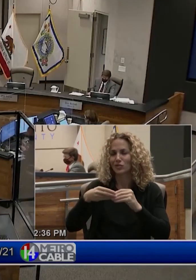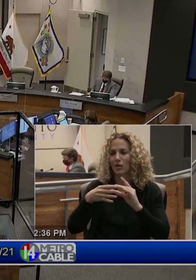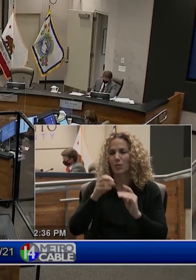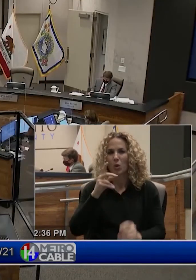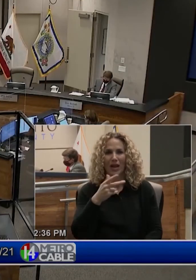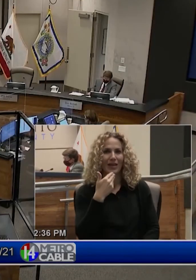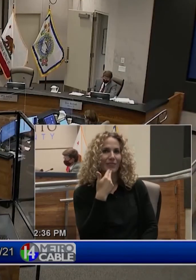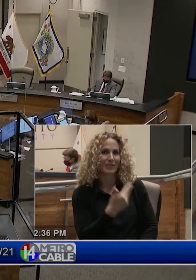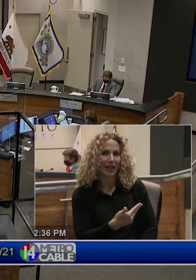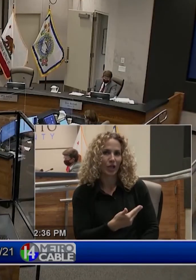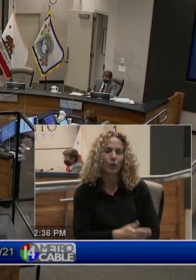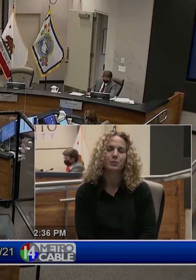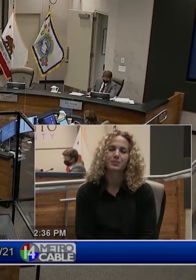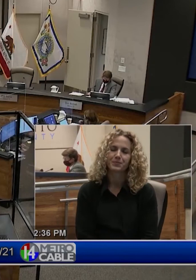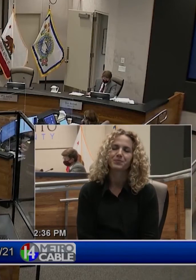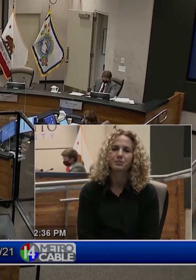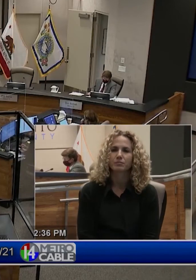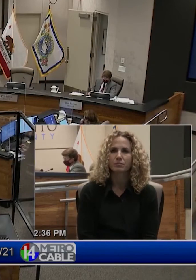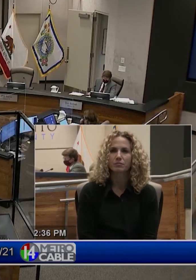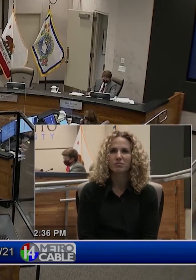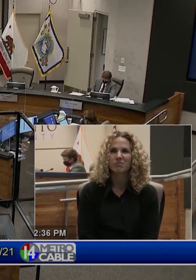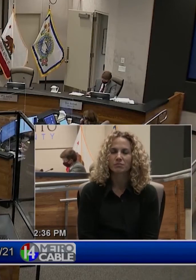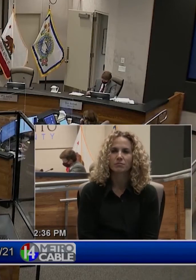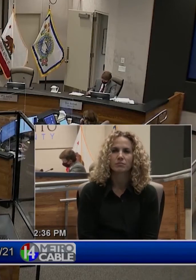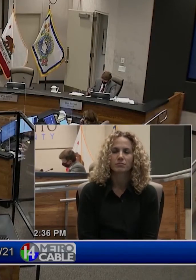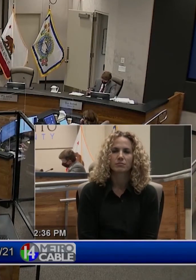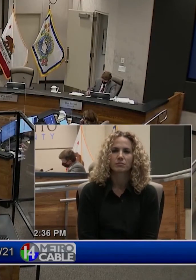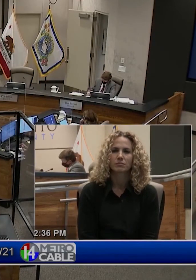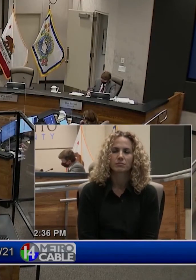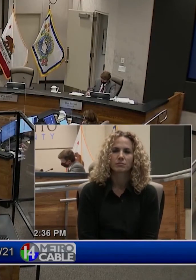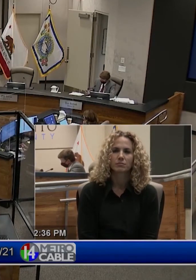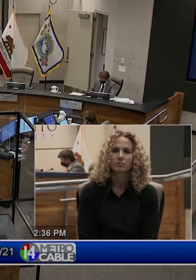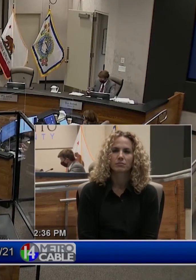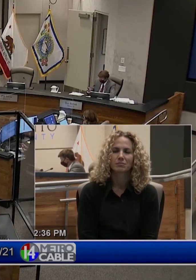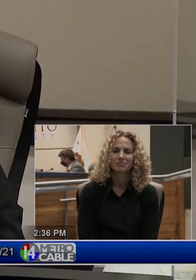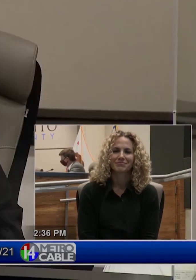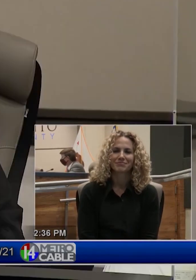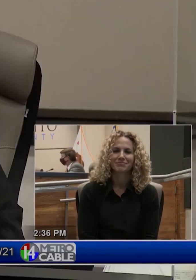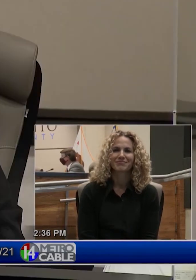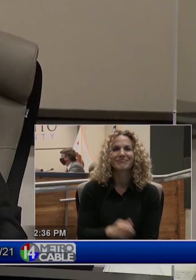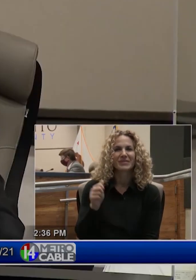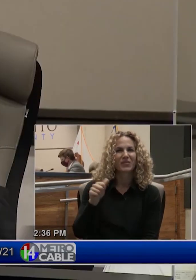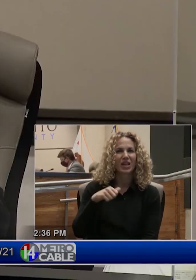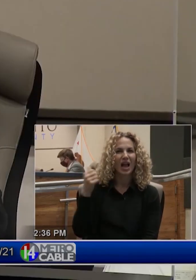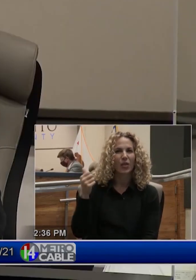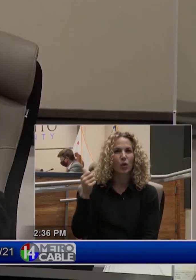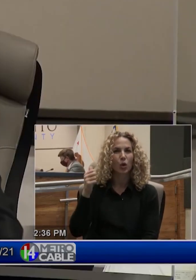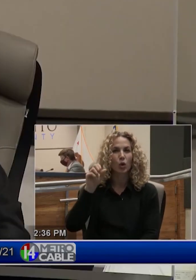ADDITIONAL NEEDS. >> THANK YOU.